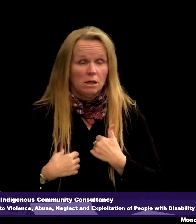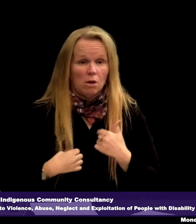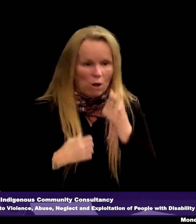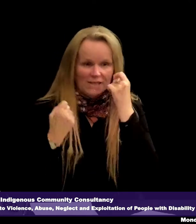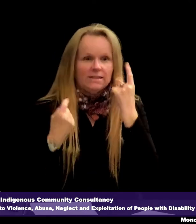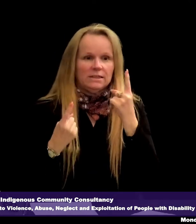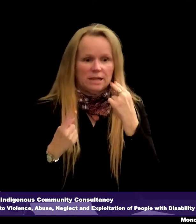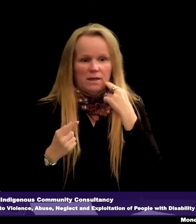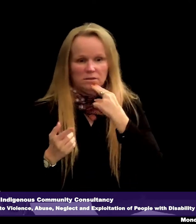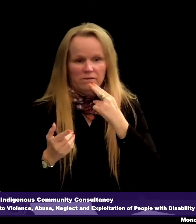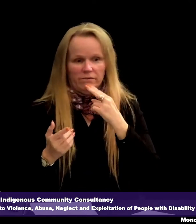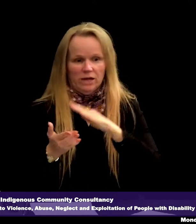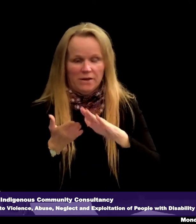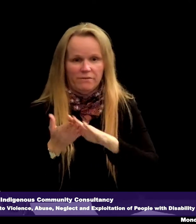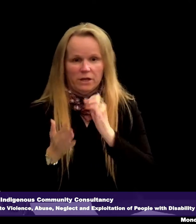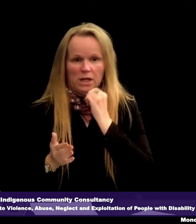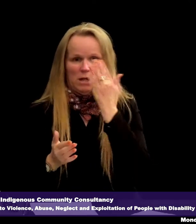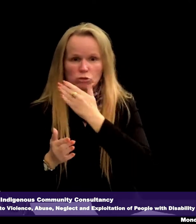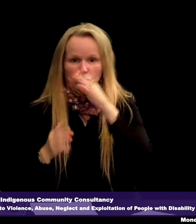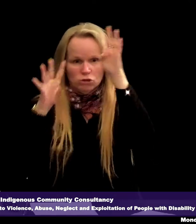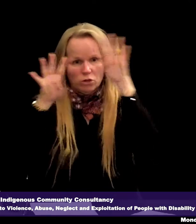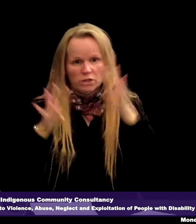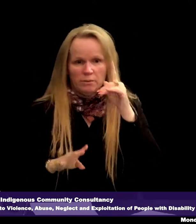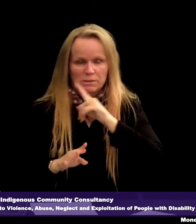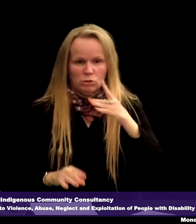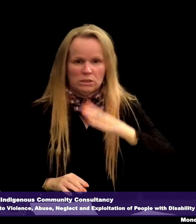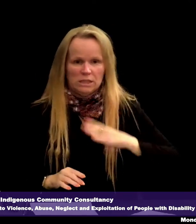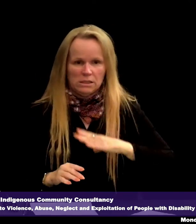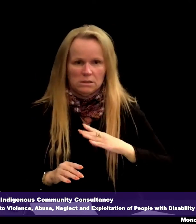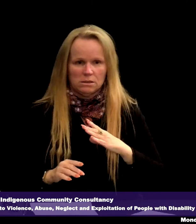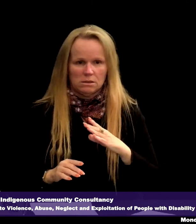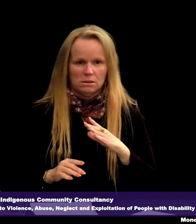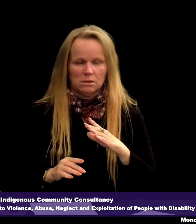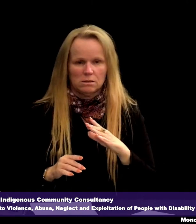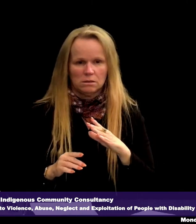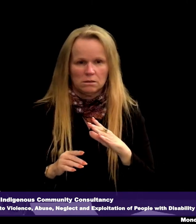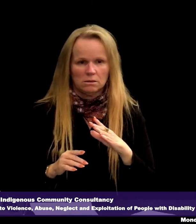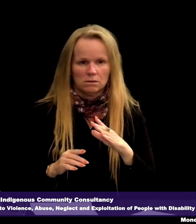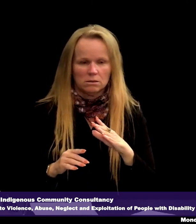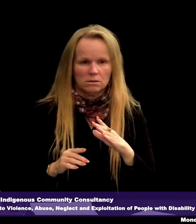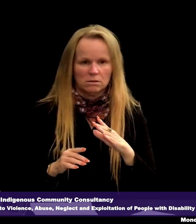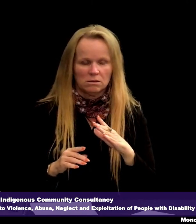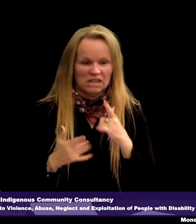understanding as me or the same philosophy as me. That doesn't understand Aboriginal and Torres Strait Islander people who are Deaf or